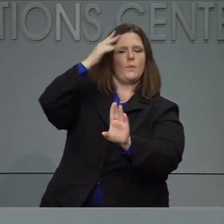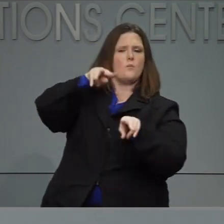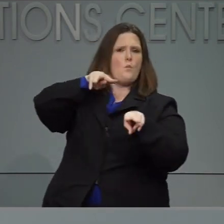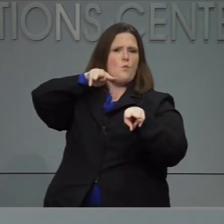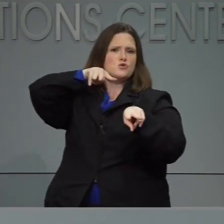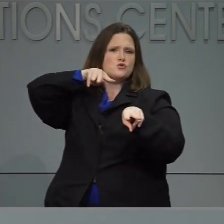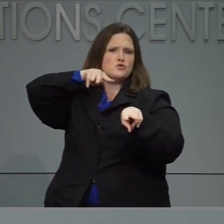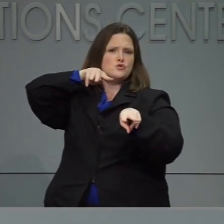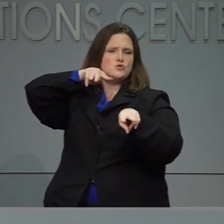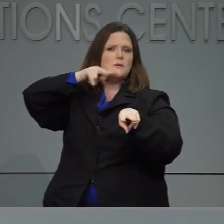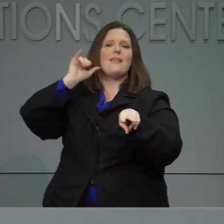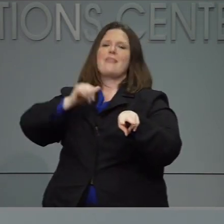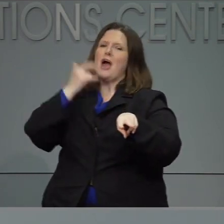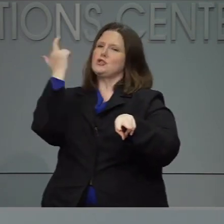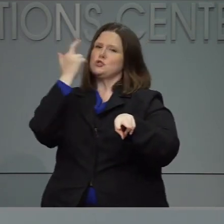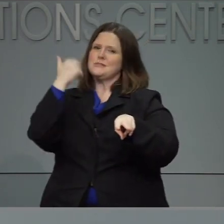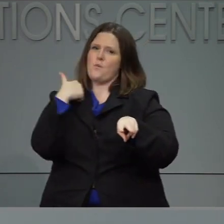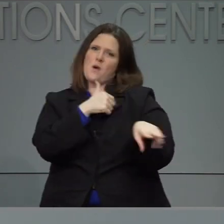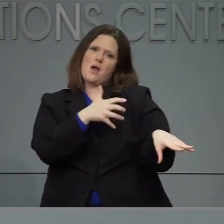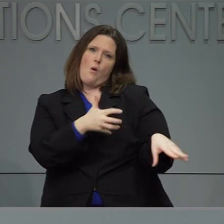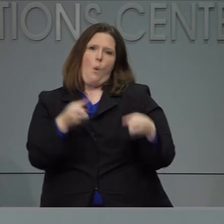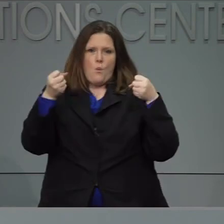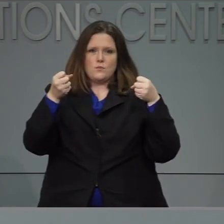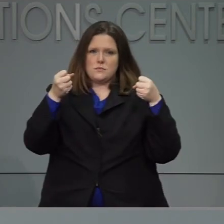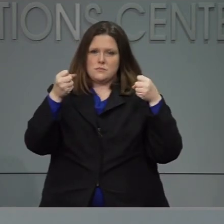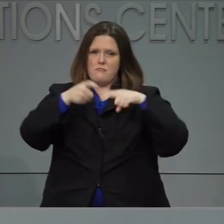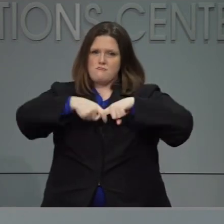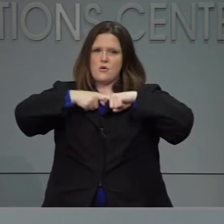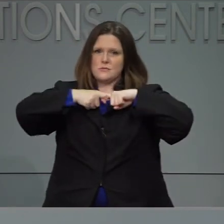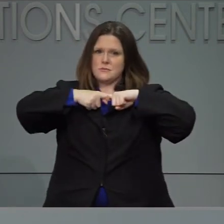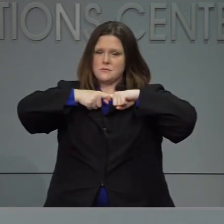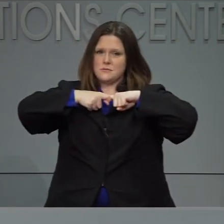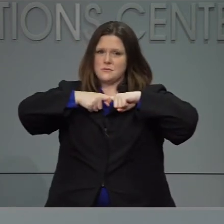EXACTLY WHY WE WE PAUSED ADDITIONAL. EASING OF